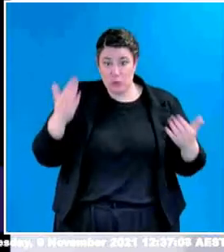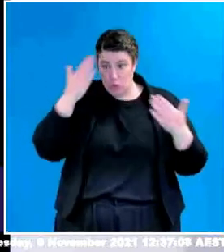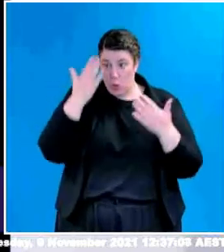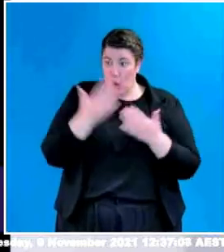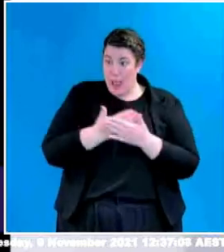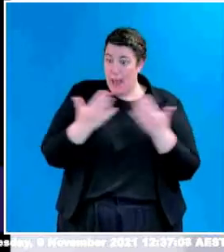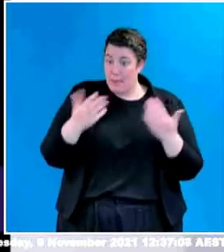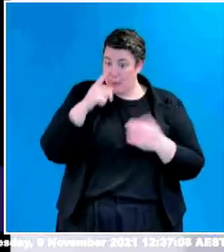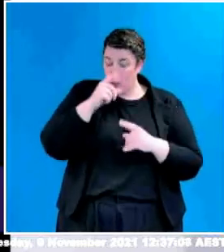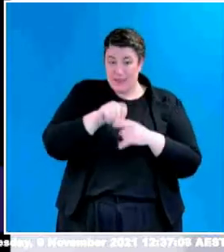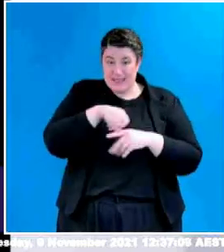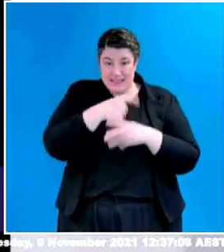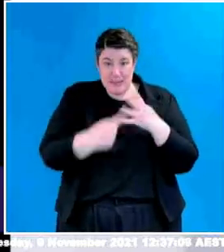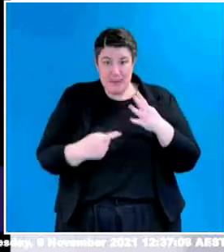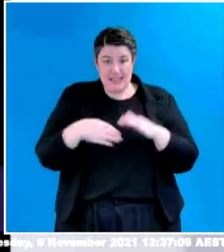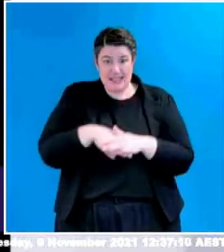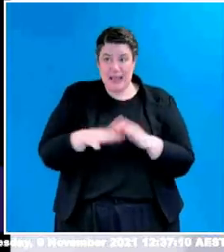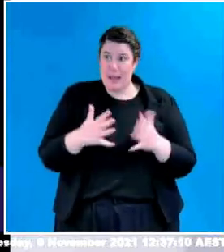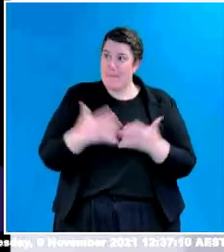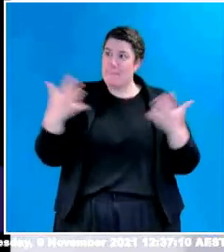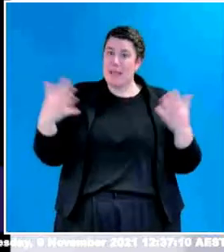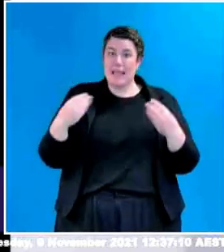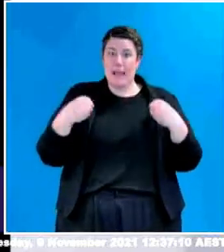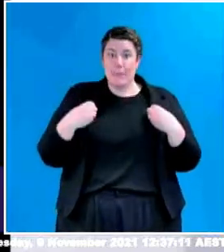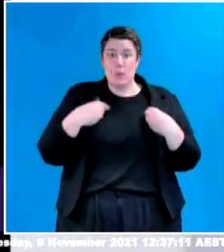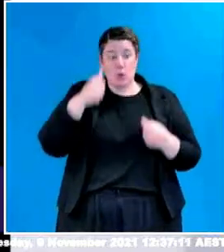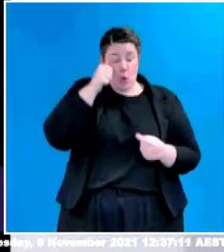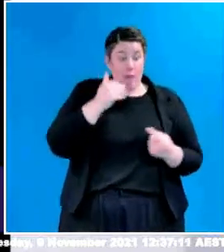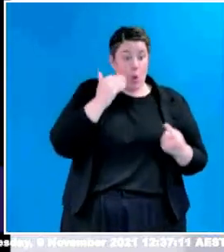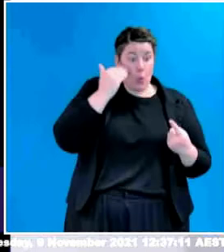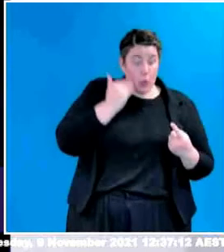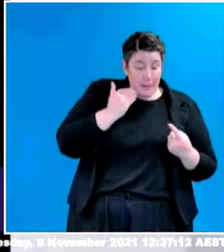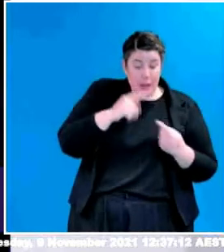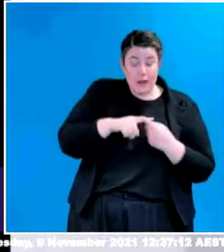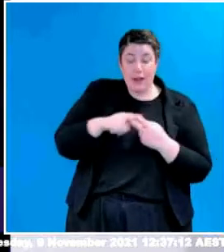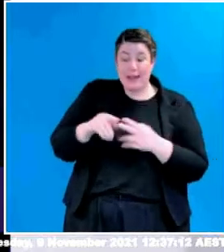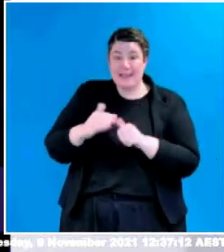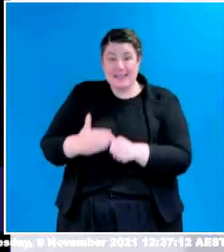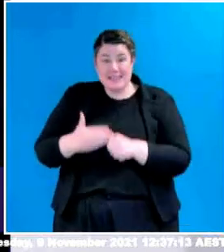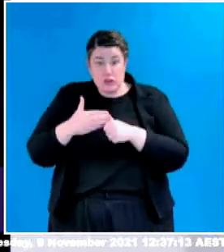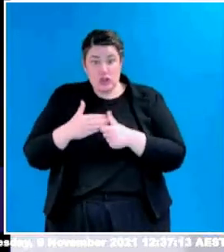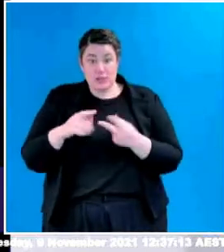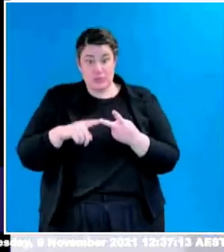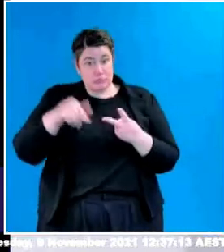people are in our major companies. We know about women, we know about Indigenous people, we do not know about